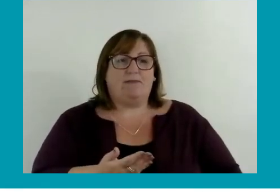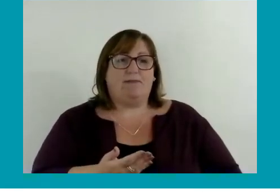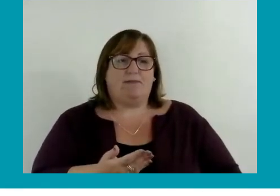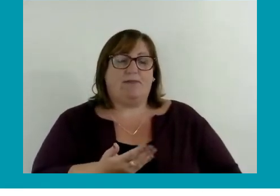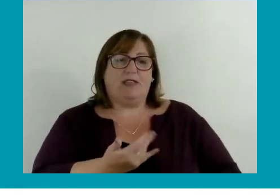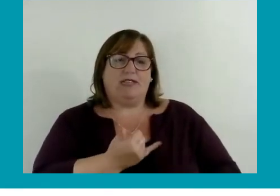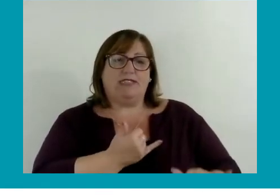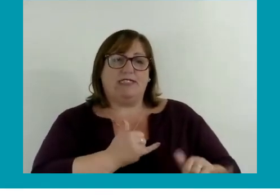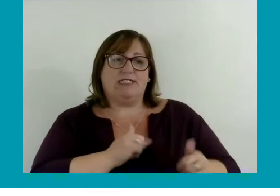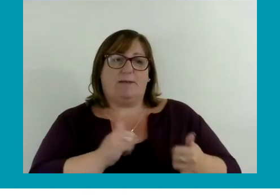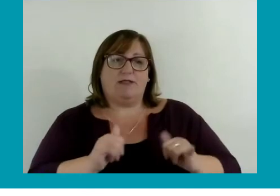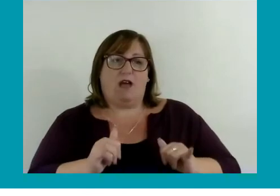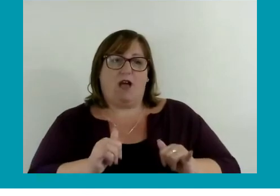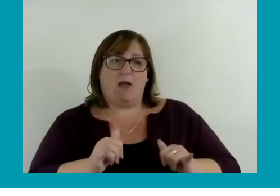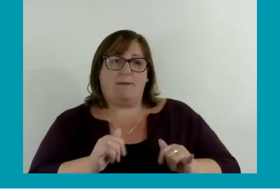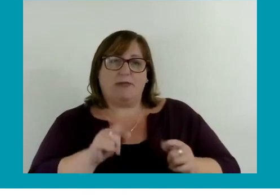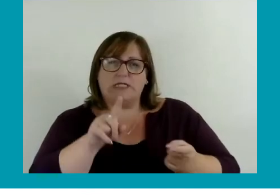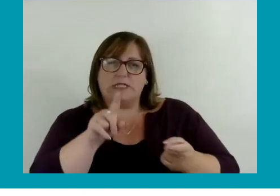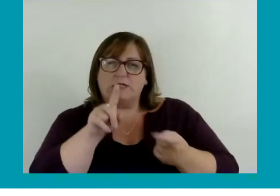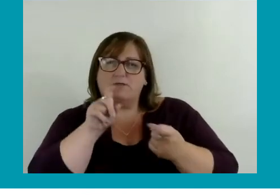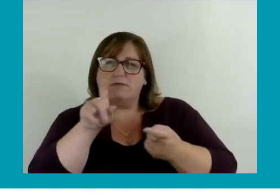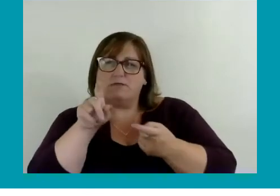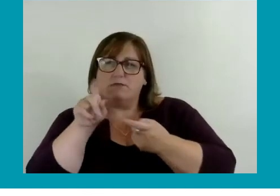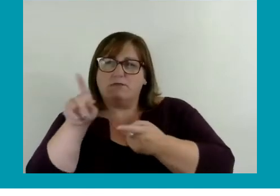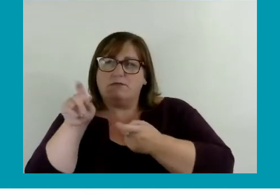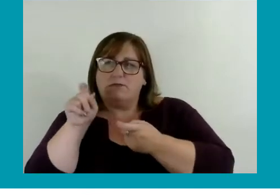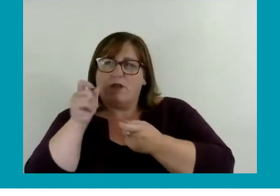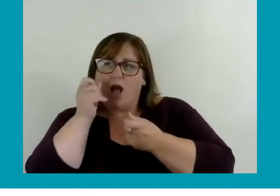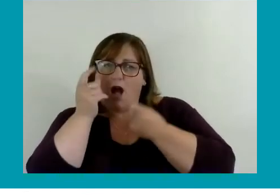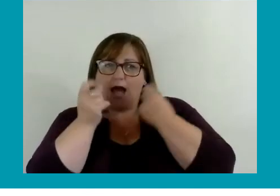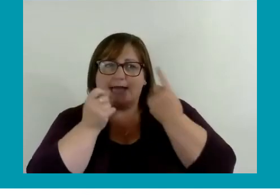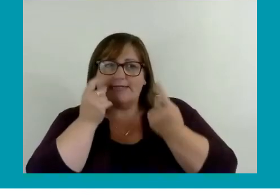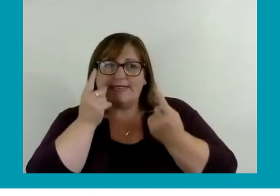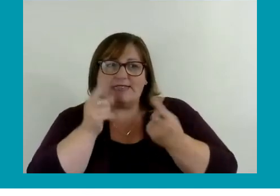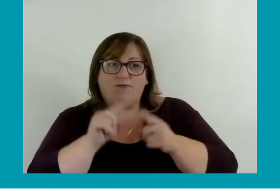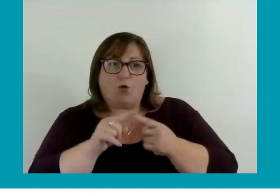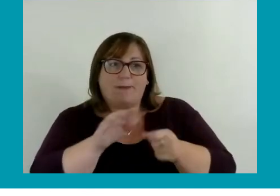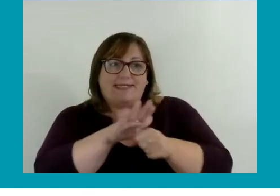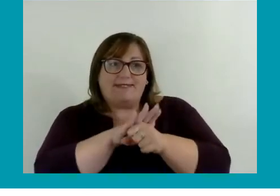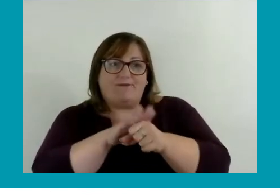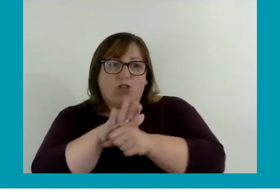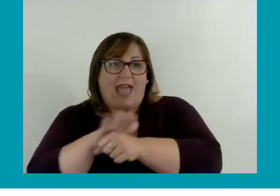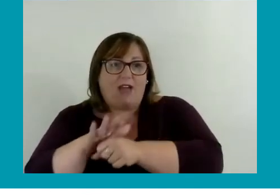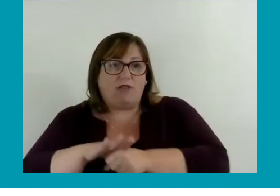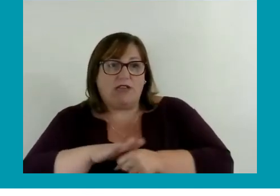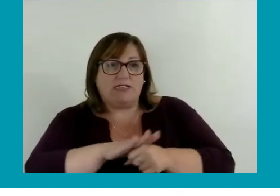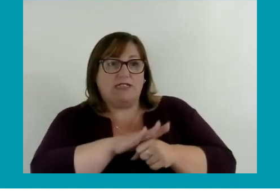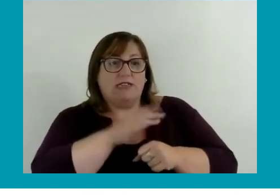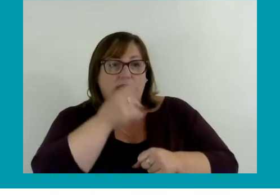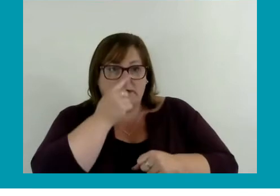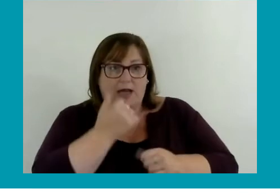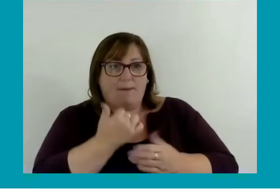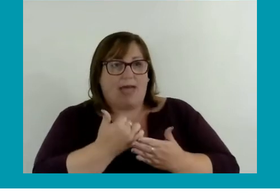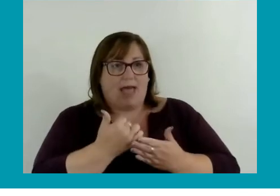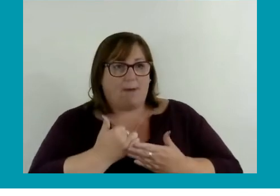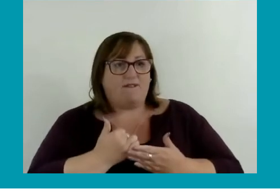getting ideas from other areas or it can be helpful to have have a clue. Nicole you must